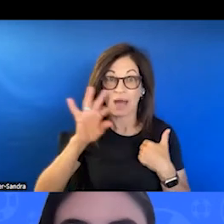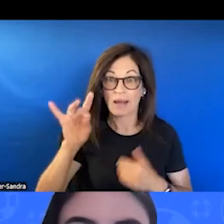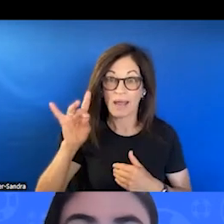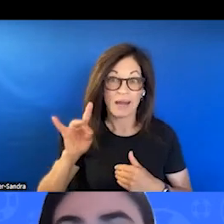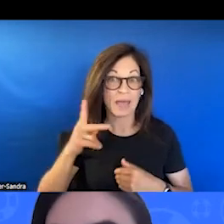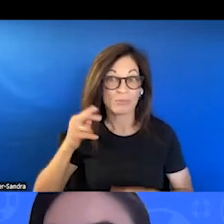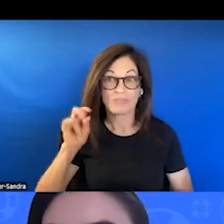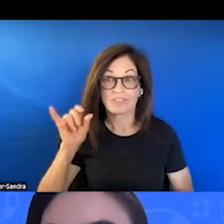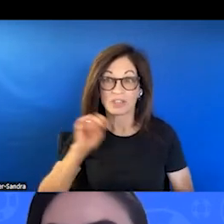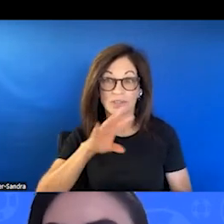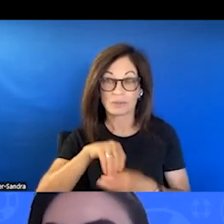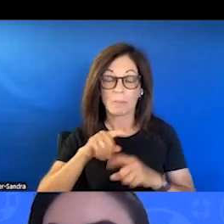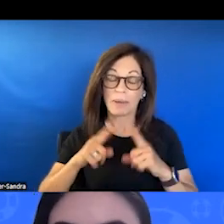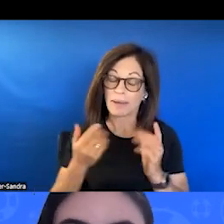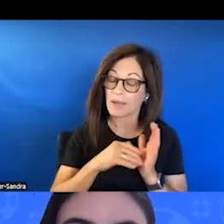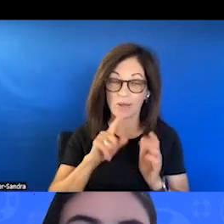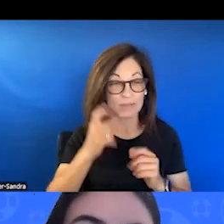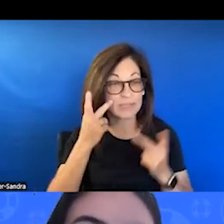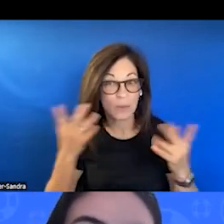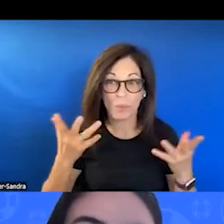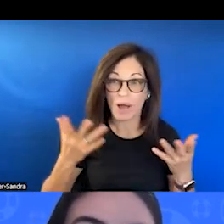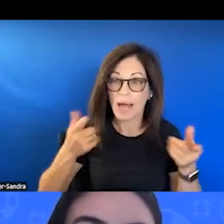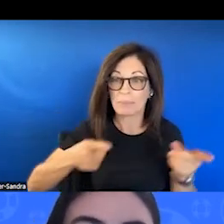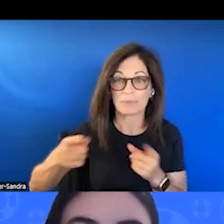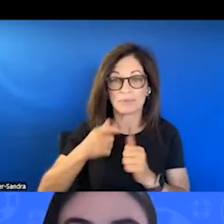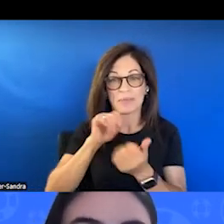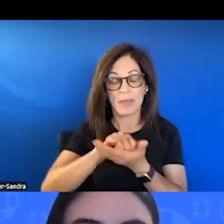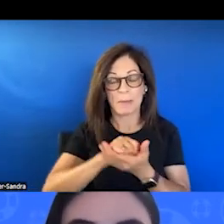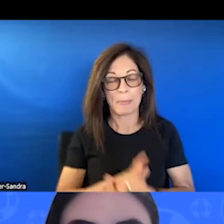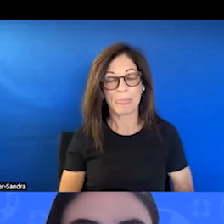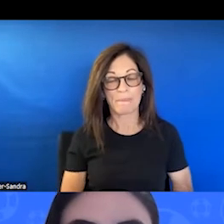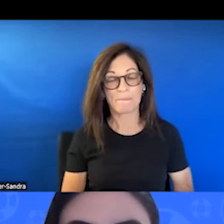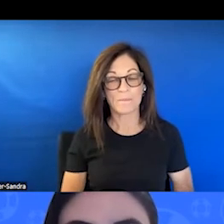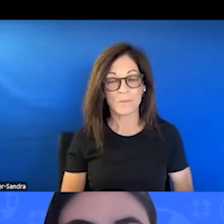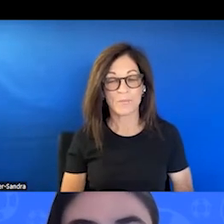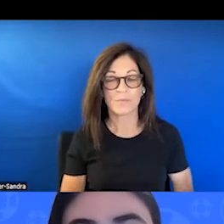BUT AGAIN HAVE TO SEE WHERE THE MARKUP ENDS UP. AND, AND OTHERWISE, WE ARE LOOKING TO THE SENATE